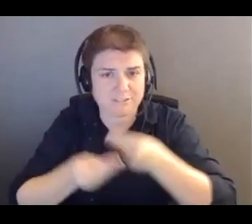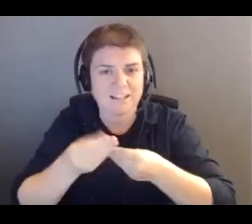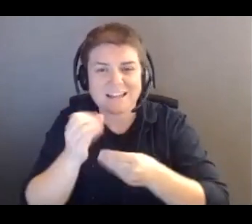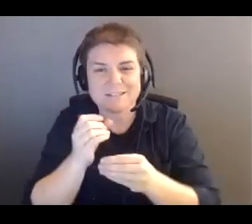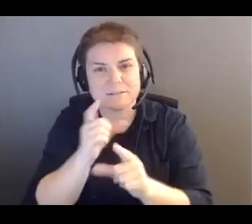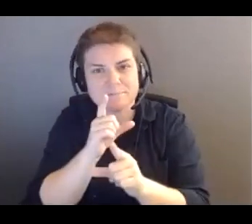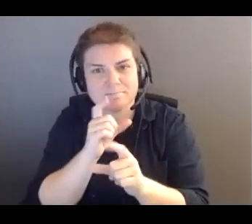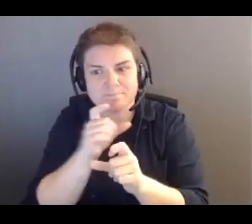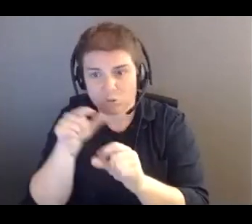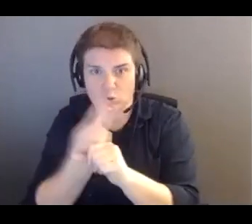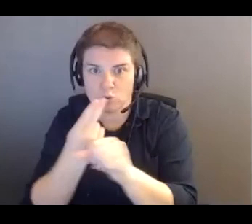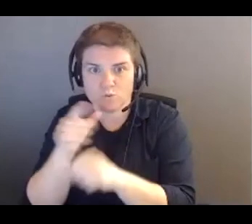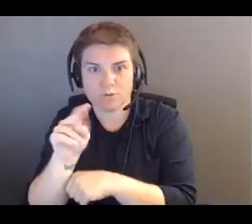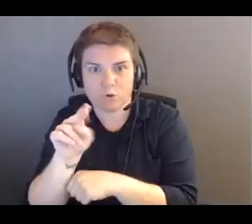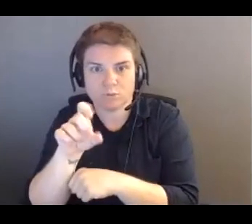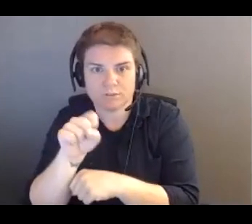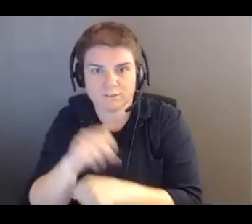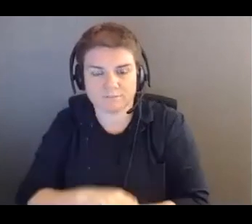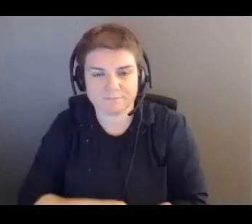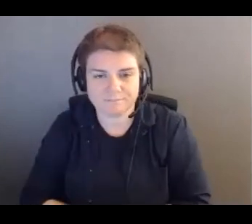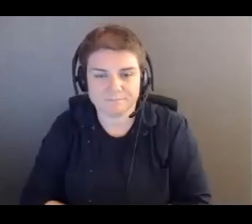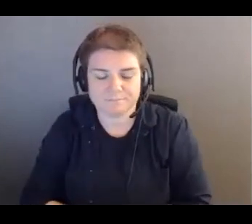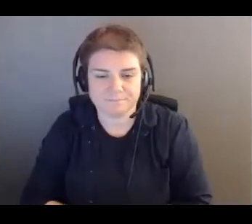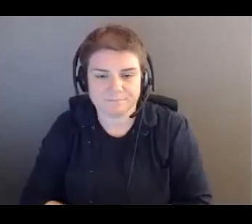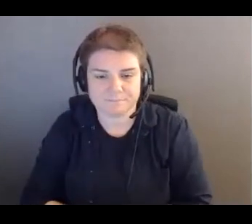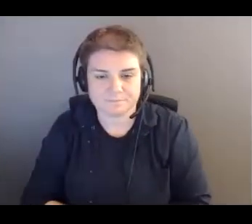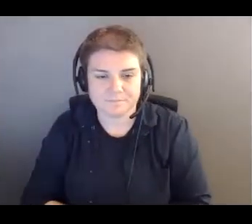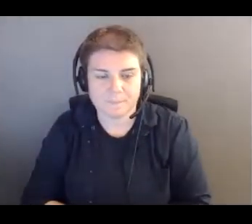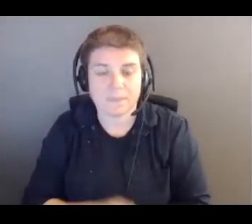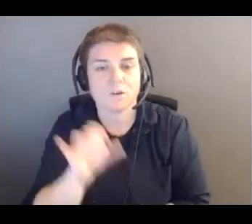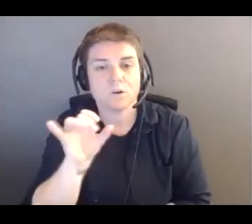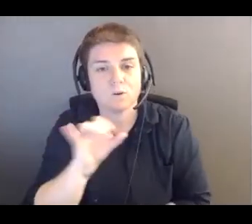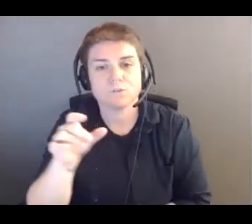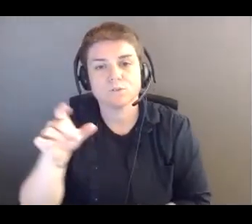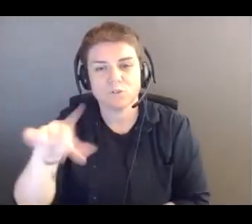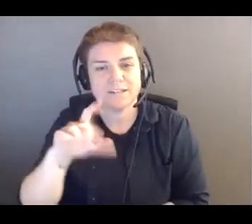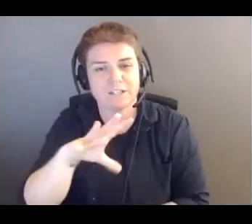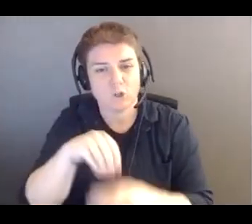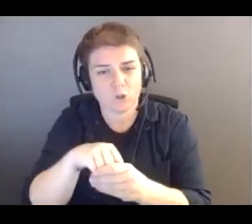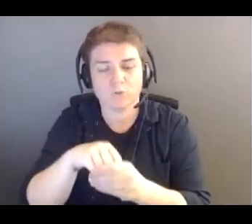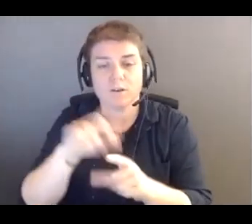notes section. You'll also want to include whether other revenue or in-kind support is